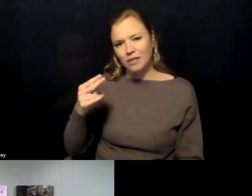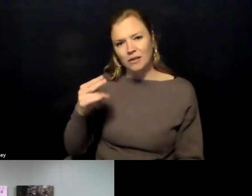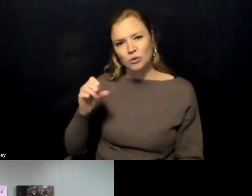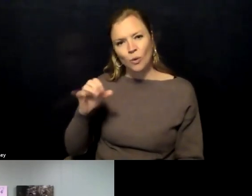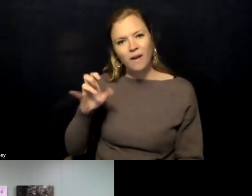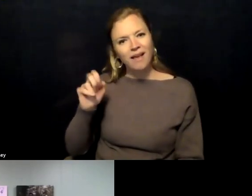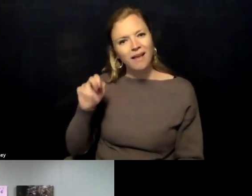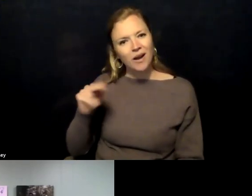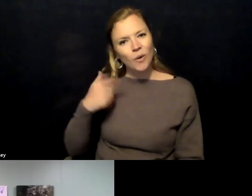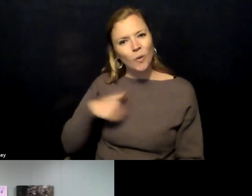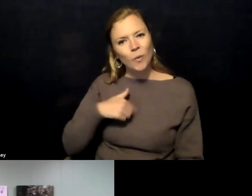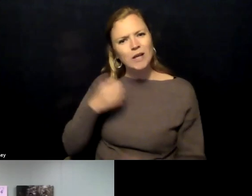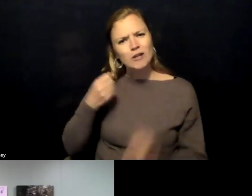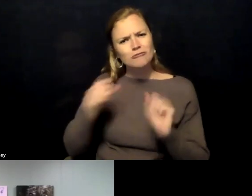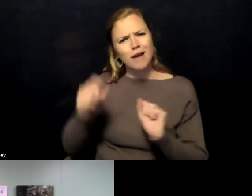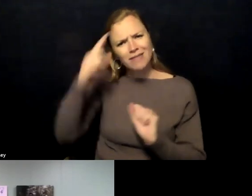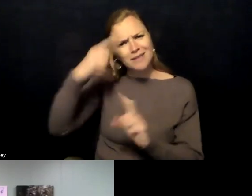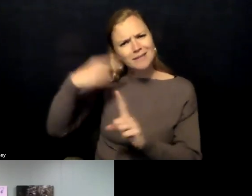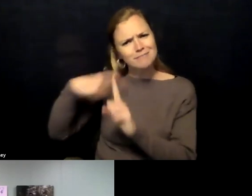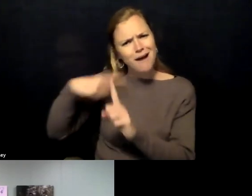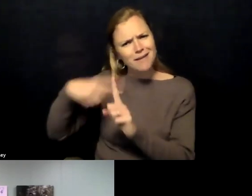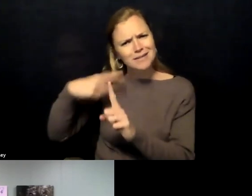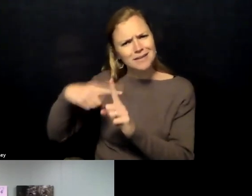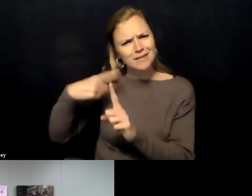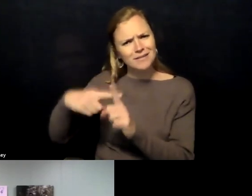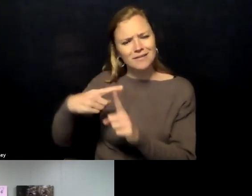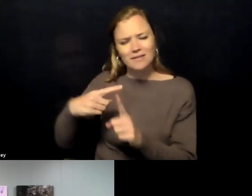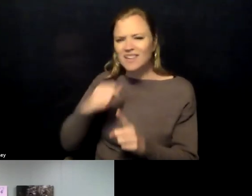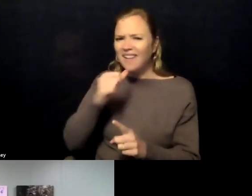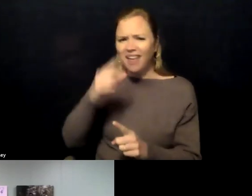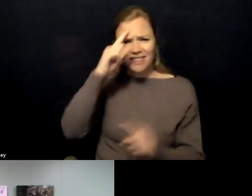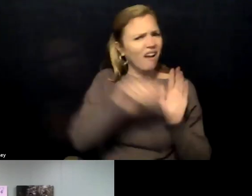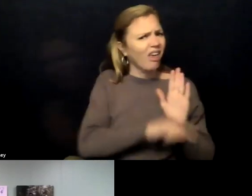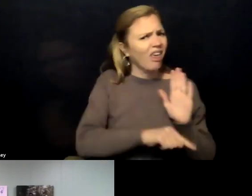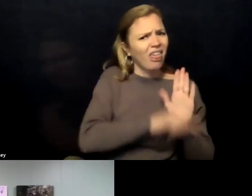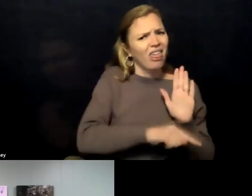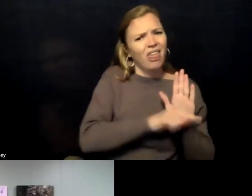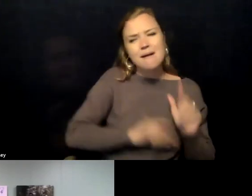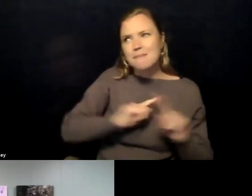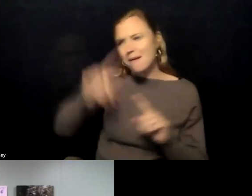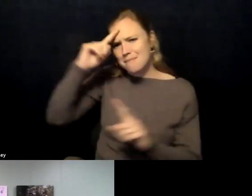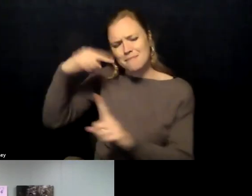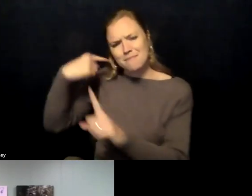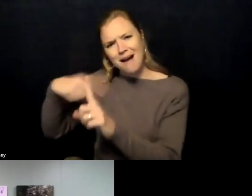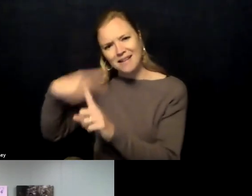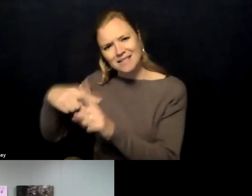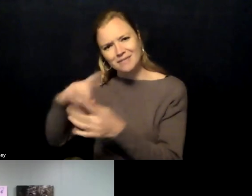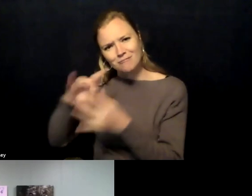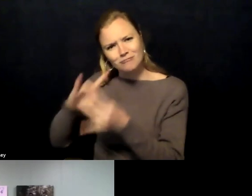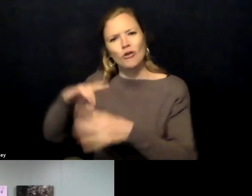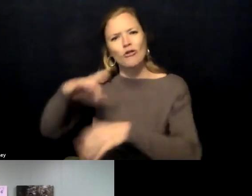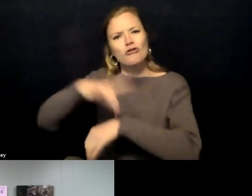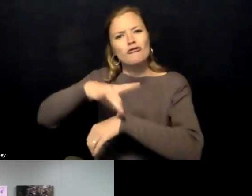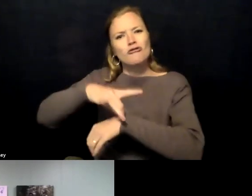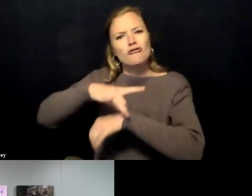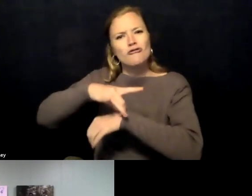to all of the things we have optimistic about conservation and sustainability.